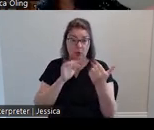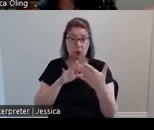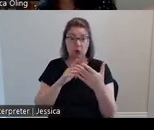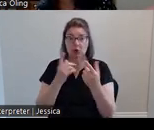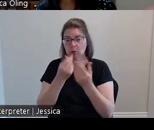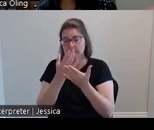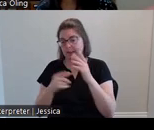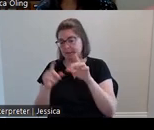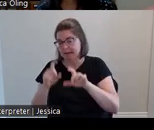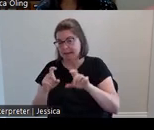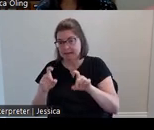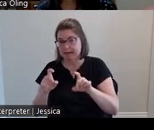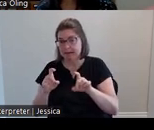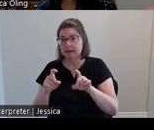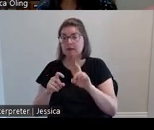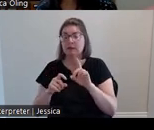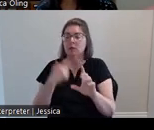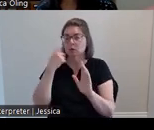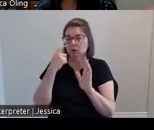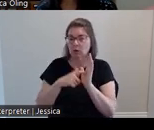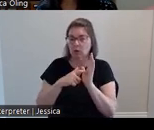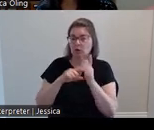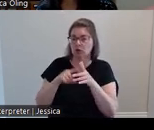What I think you'll find when you start looking at these, in my experience,